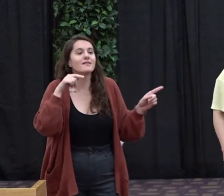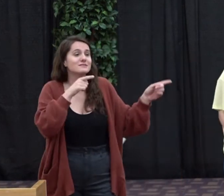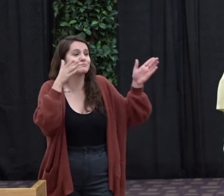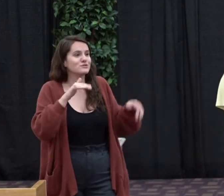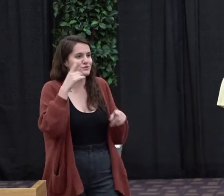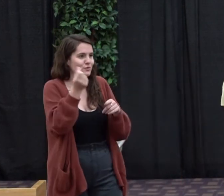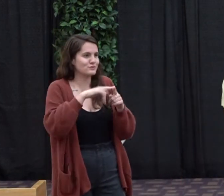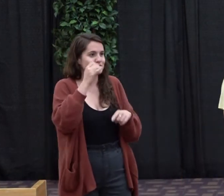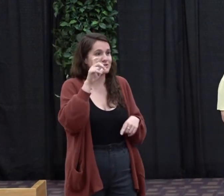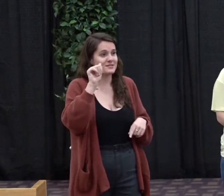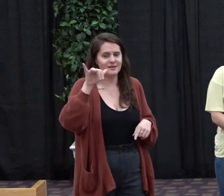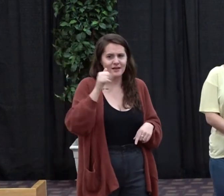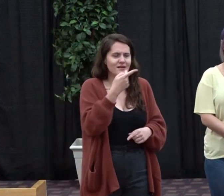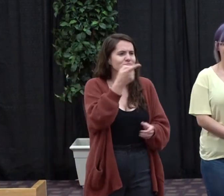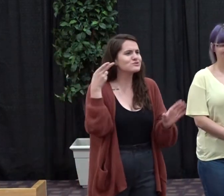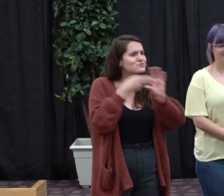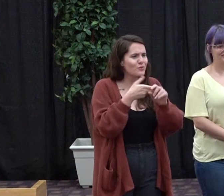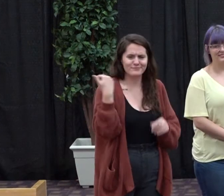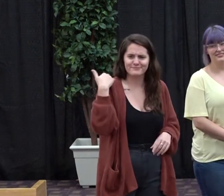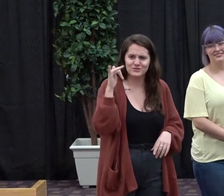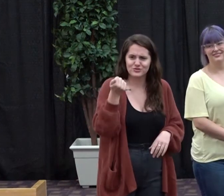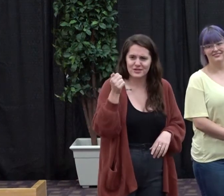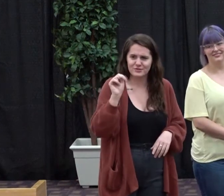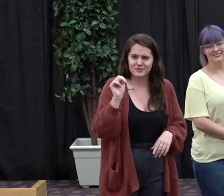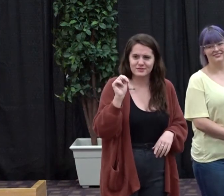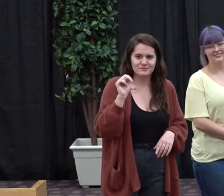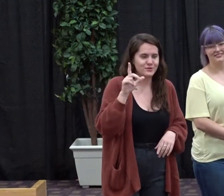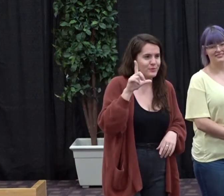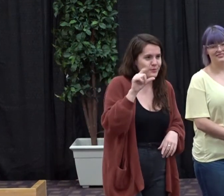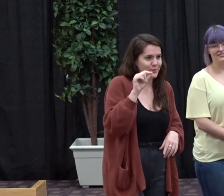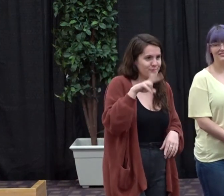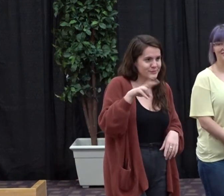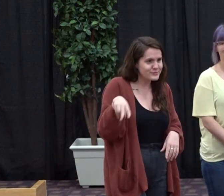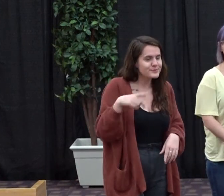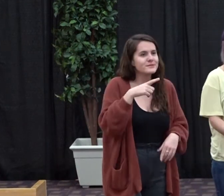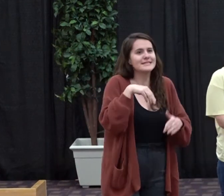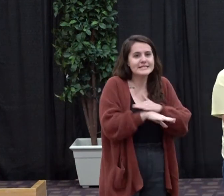Oh, Most Outstanding, it goes to Jelayah Jackson.